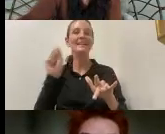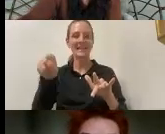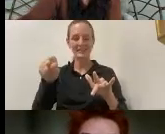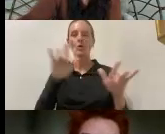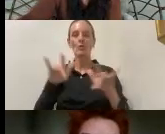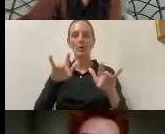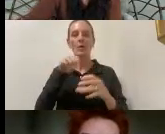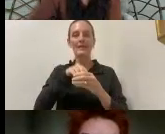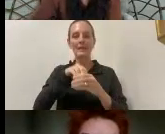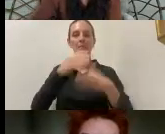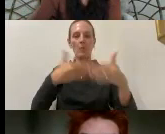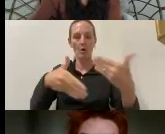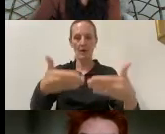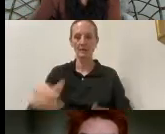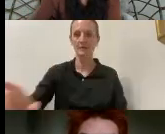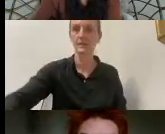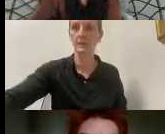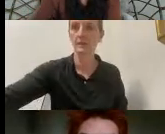Thank you.